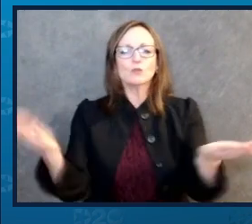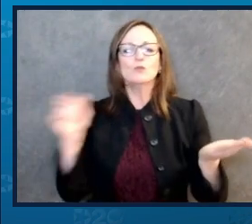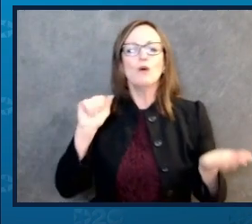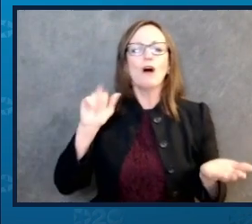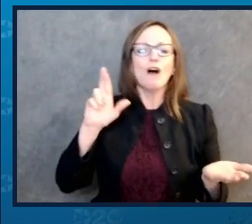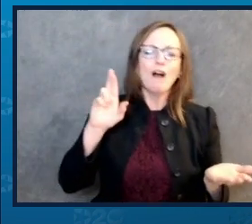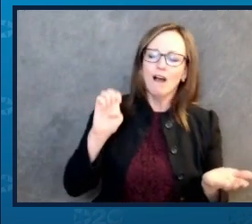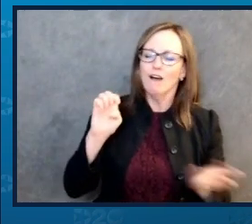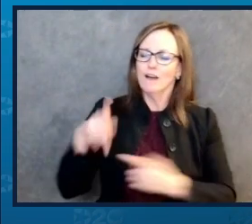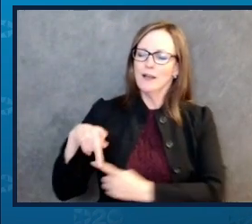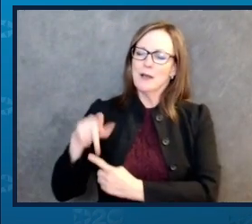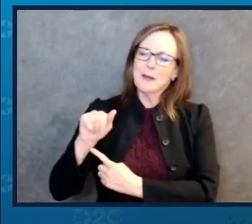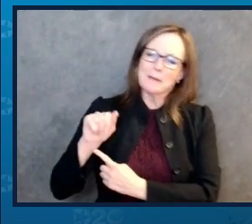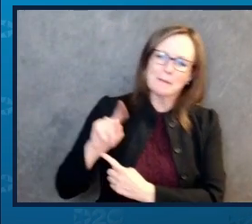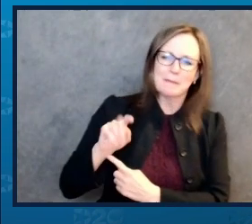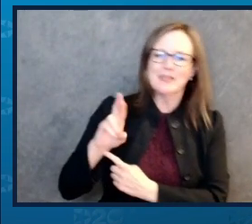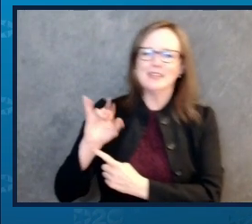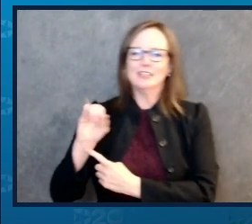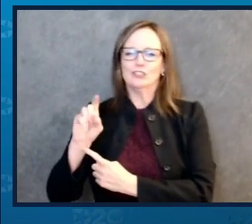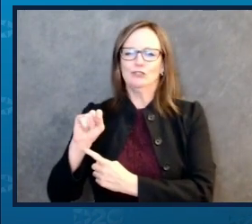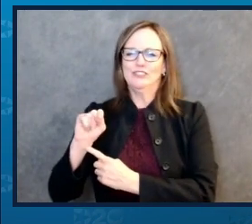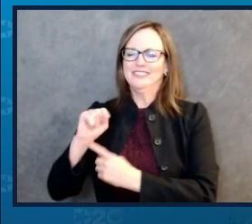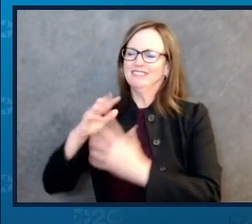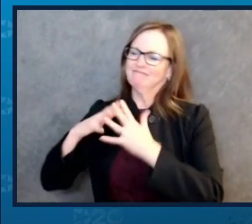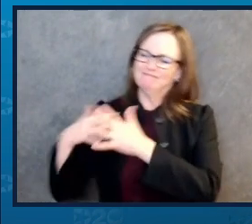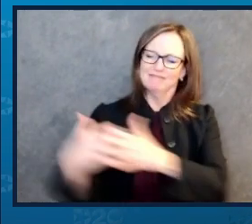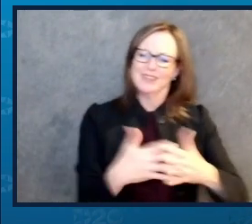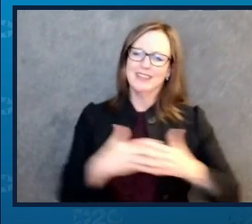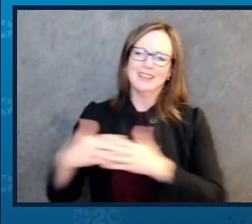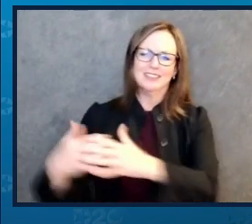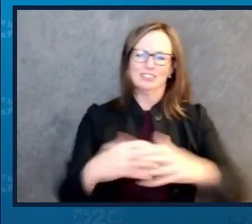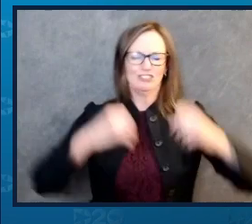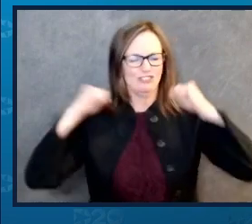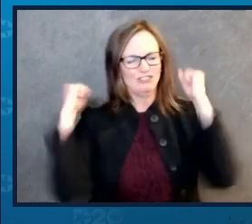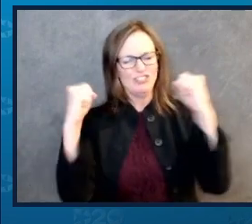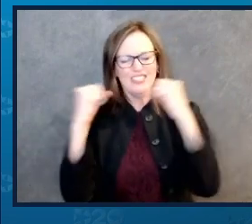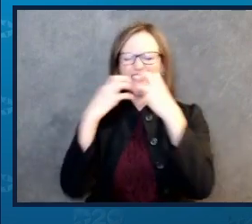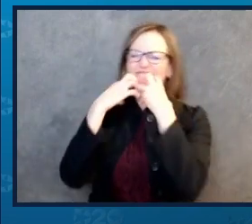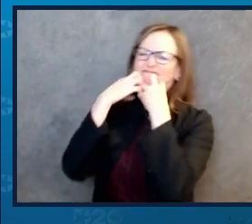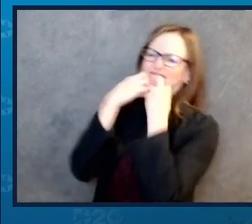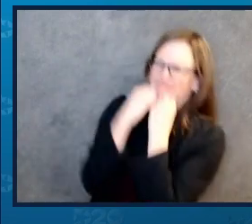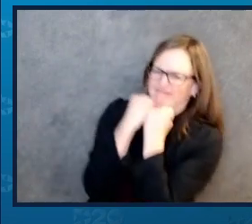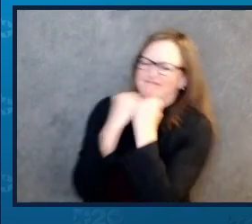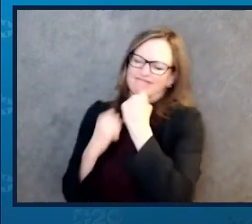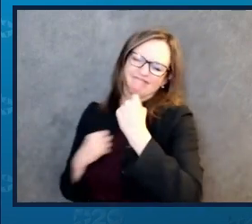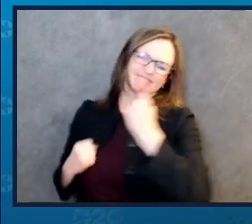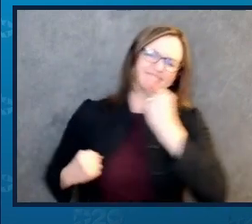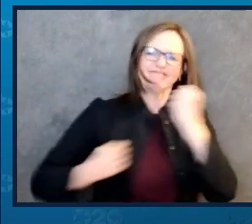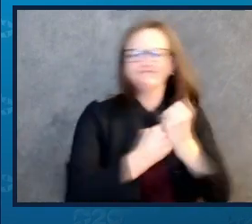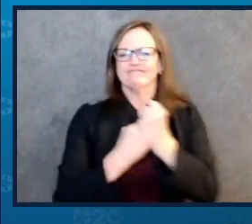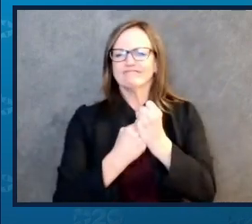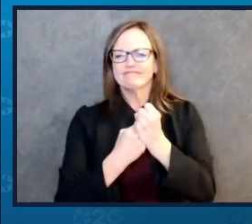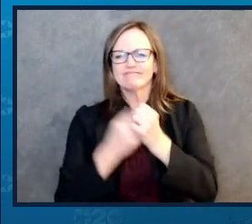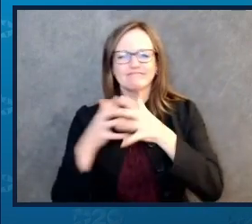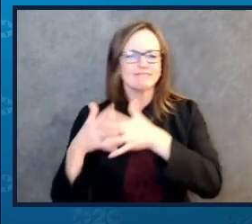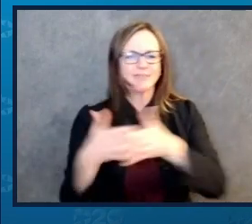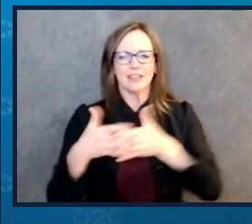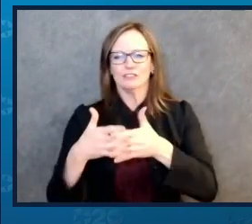FIGHT ANOTHER IDEALS OF OUR